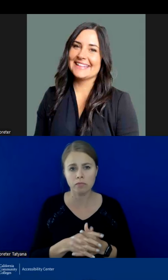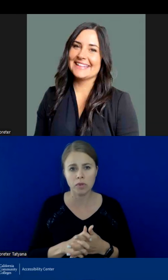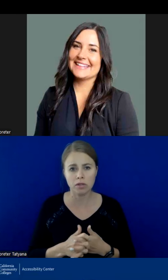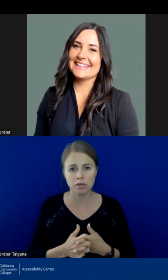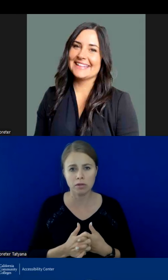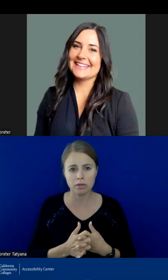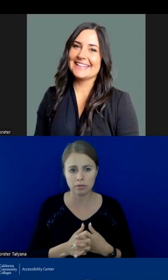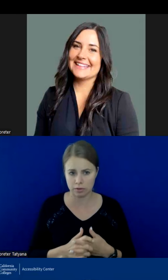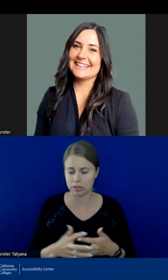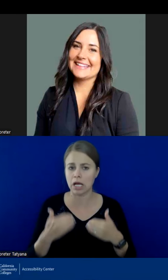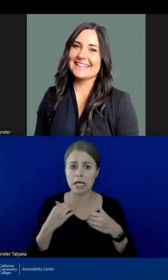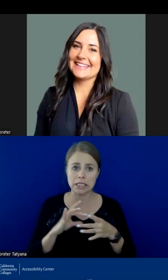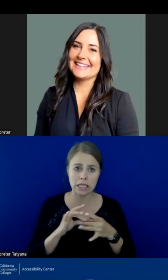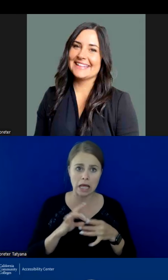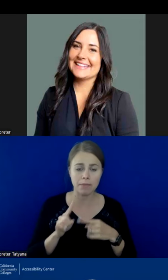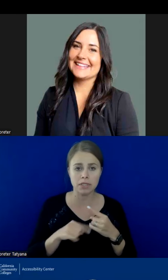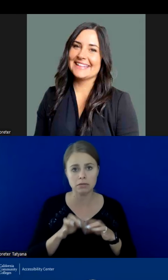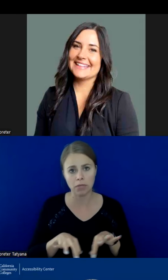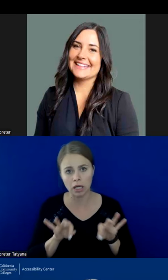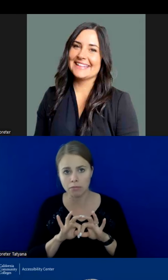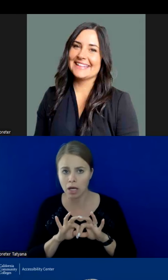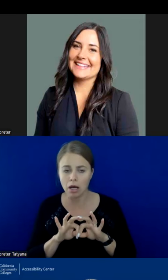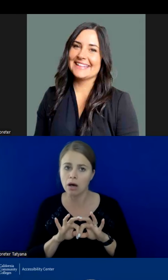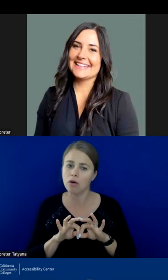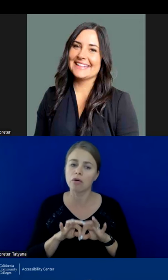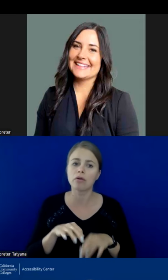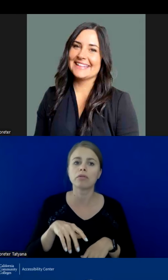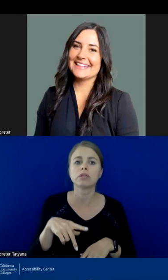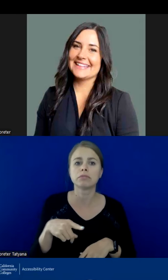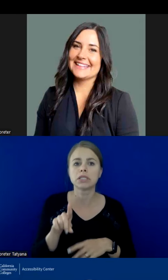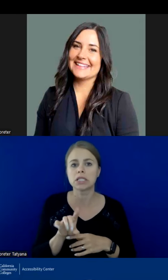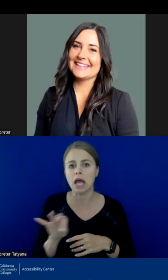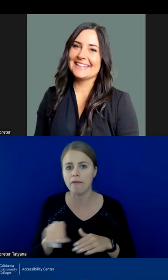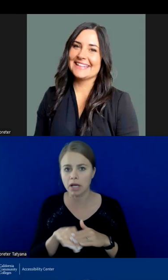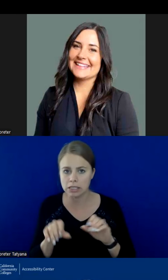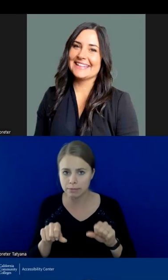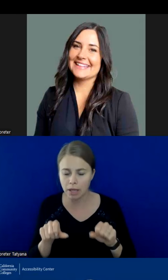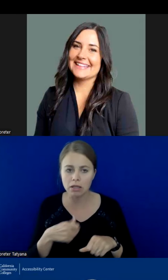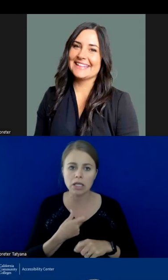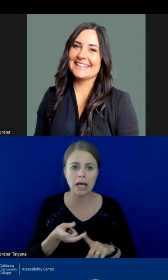about importance of PDF accessibility. The applicable standards are